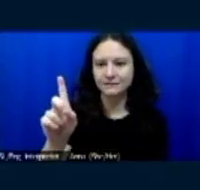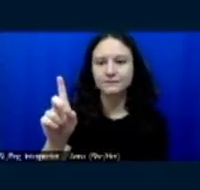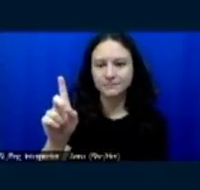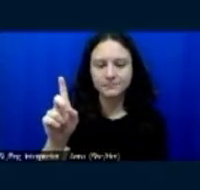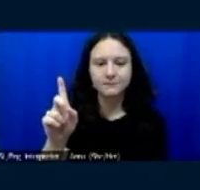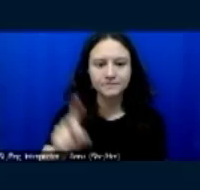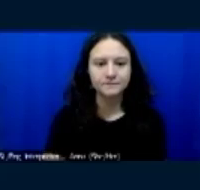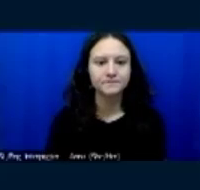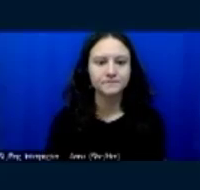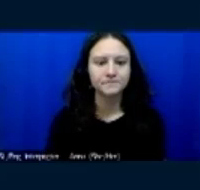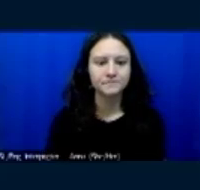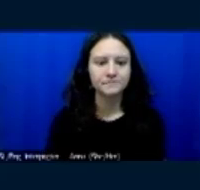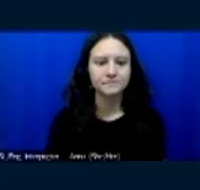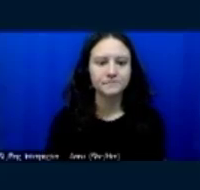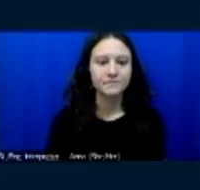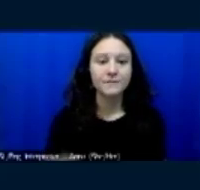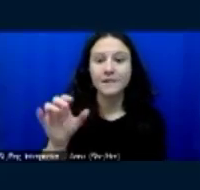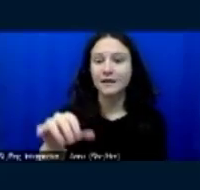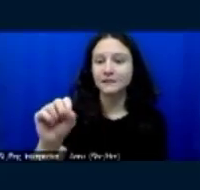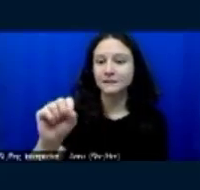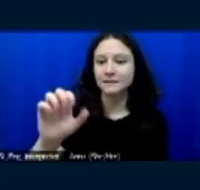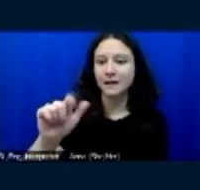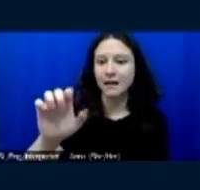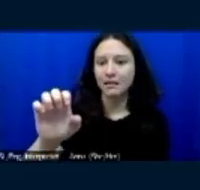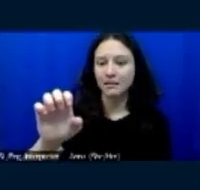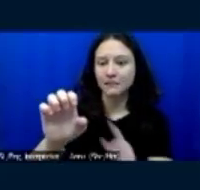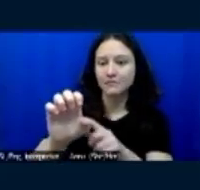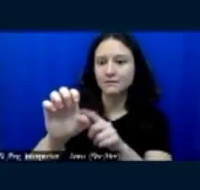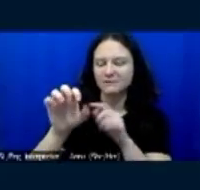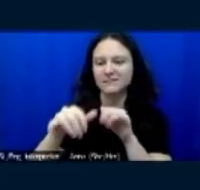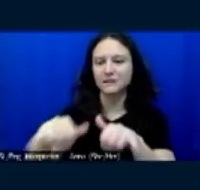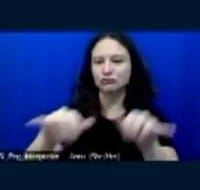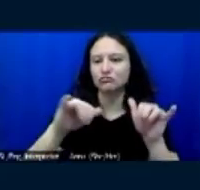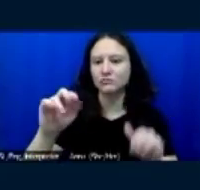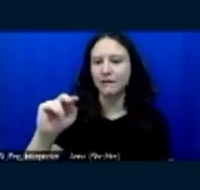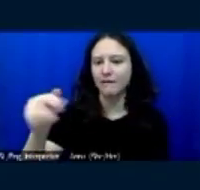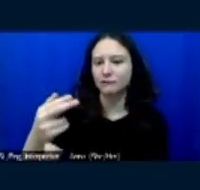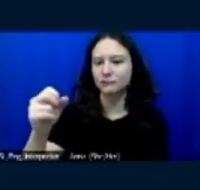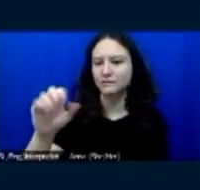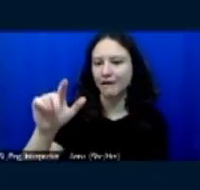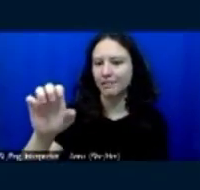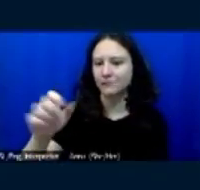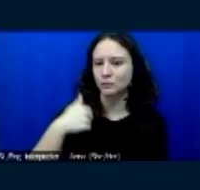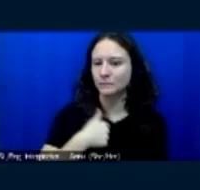The scale here is the standard NIH scale that we use for overall impact.